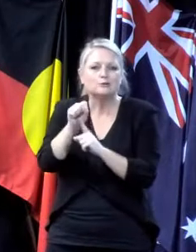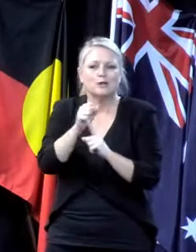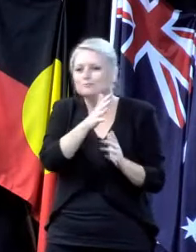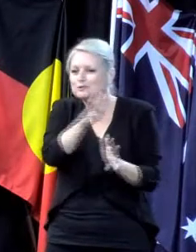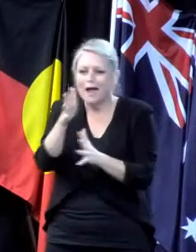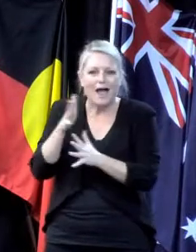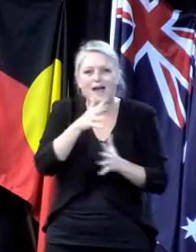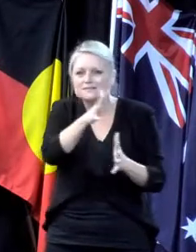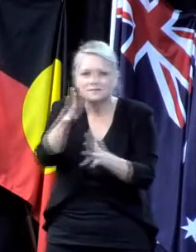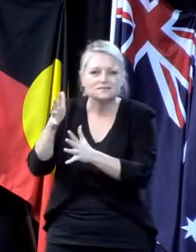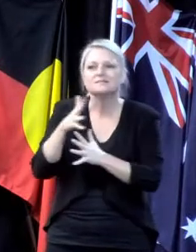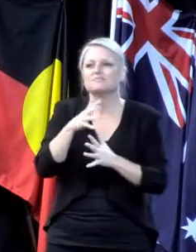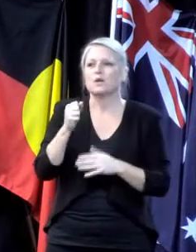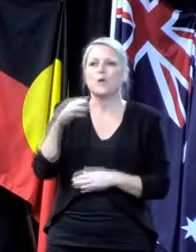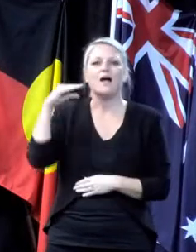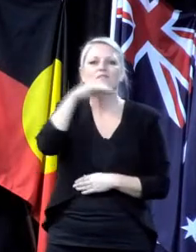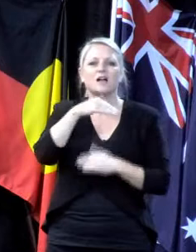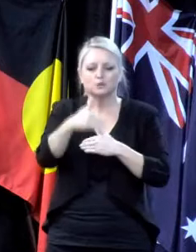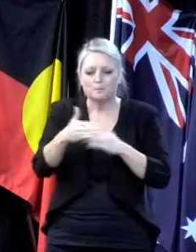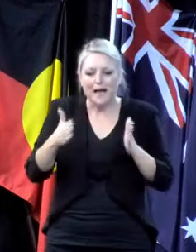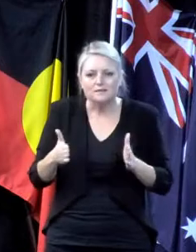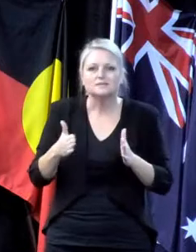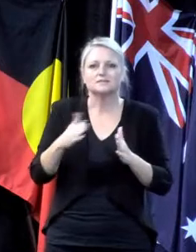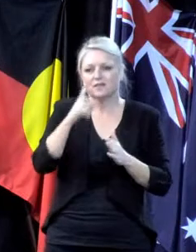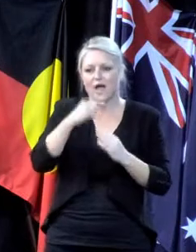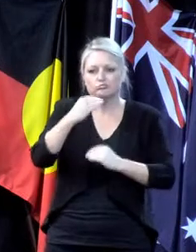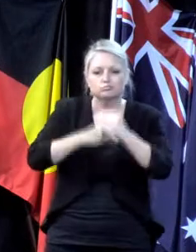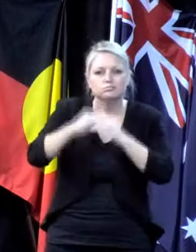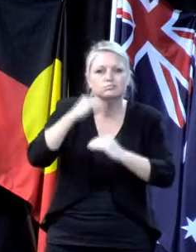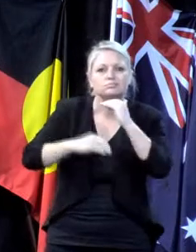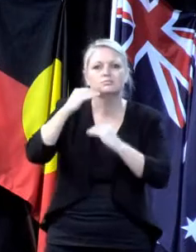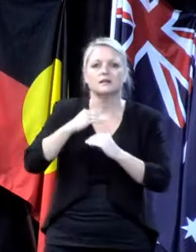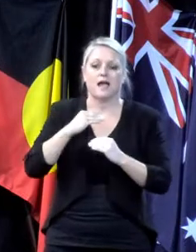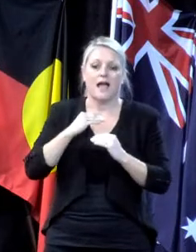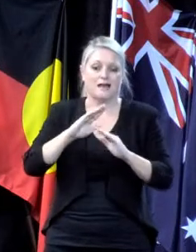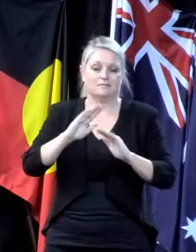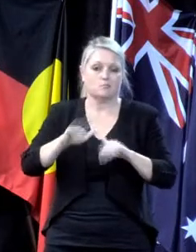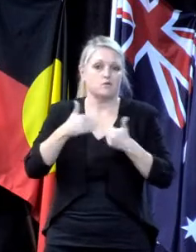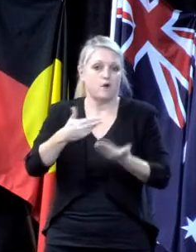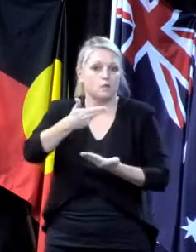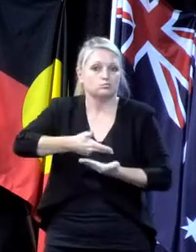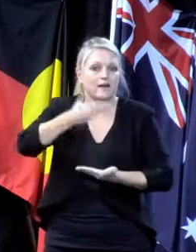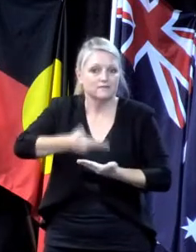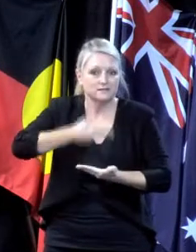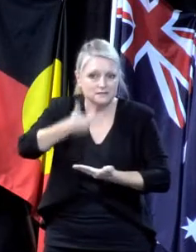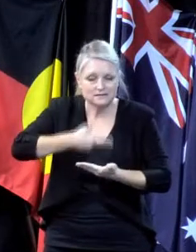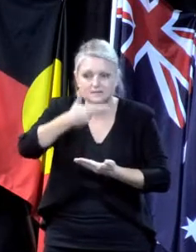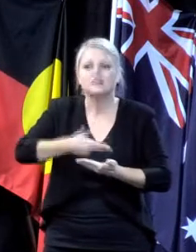We have lunch packs and breakfasts provided there through our relationship with Giradila.